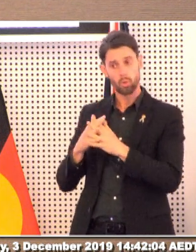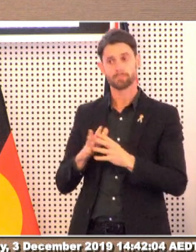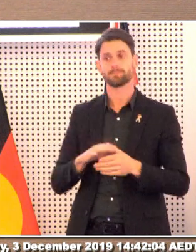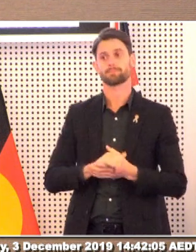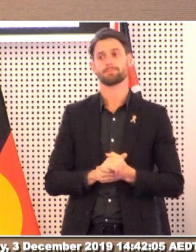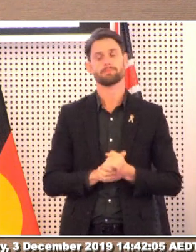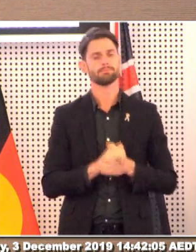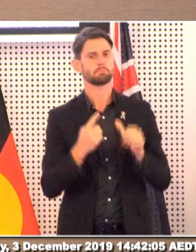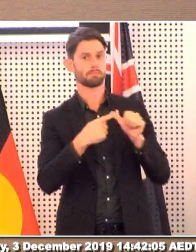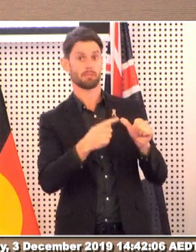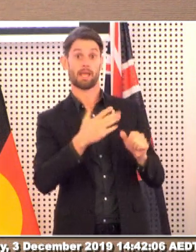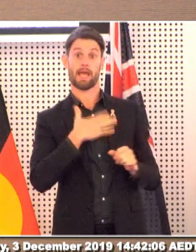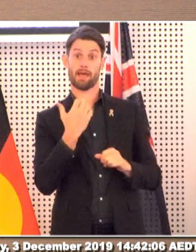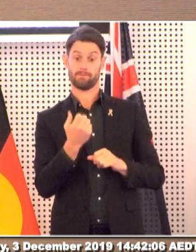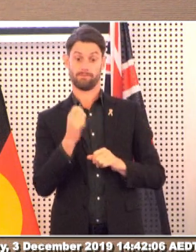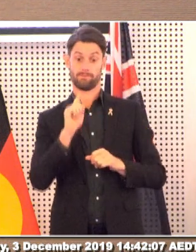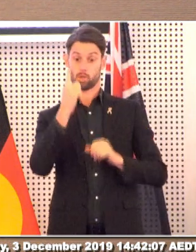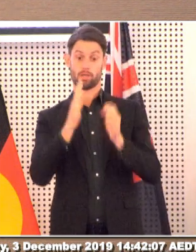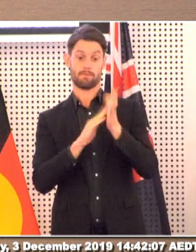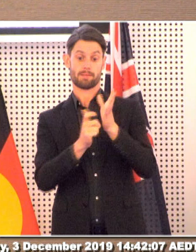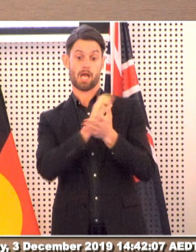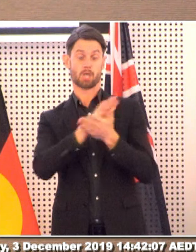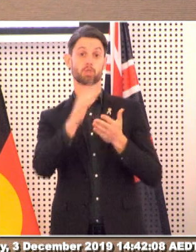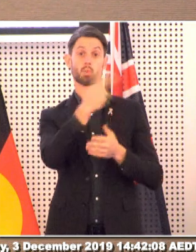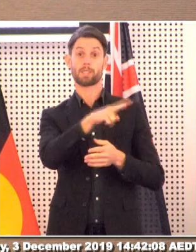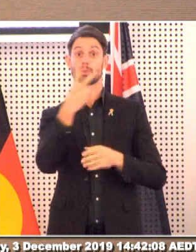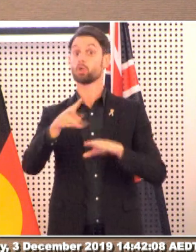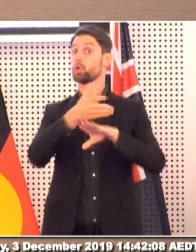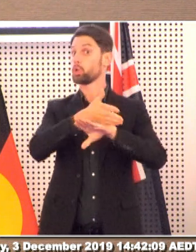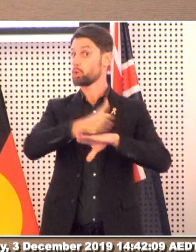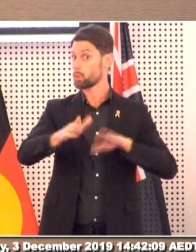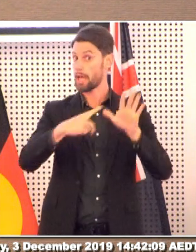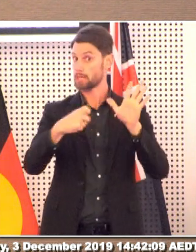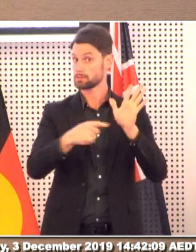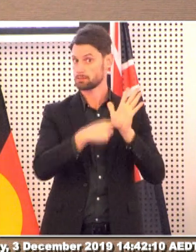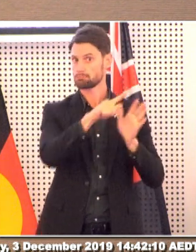on the 1st of March next year is designed to be consistent with the UN Convention on